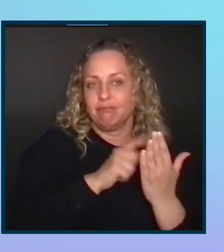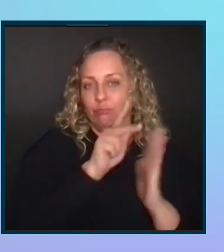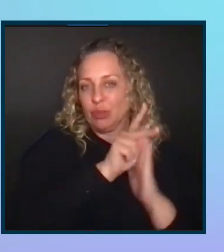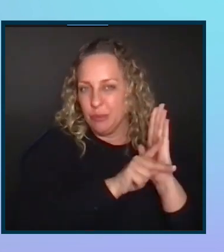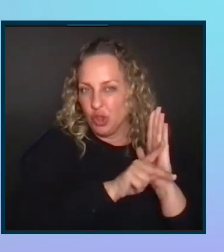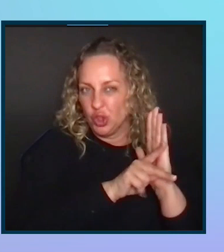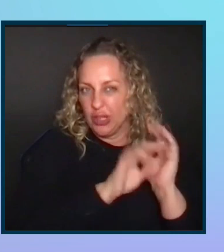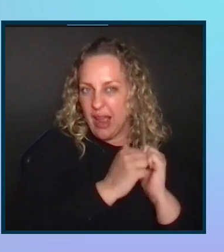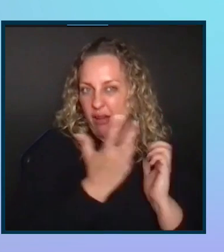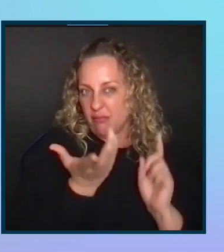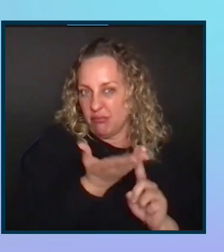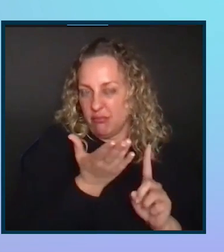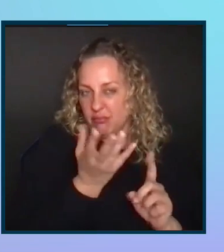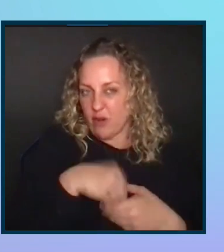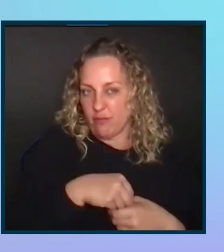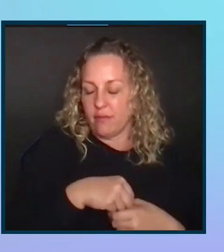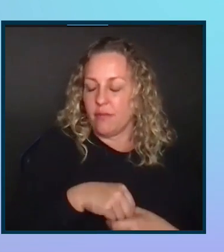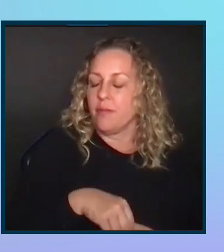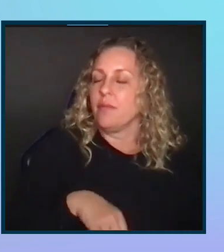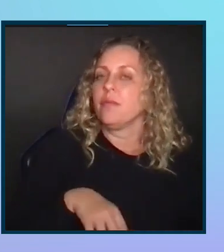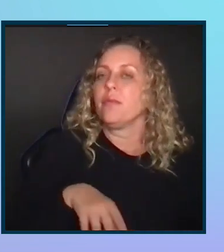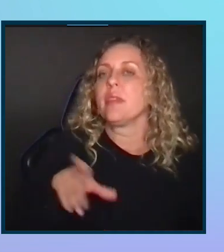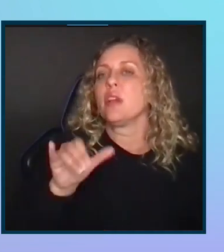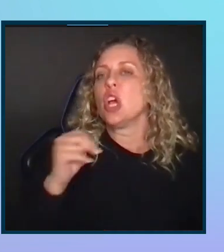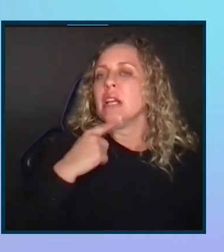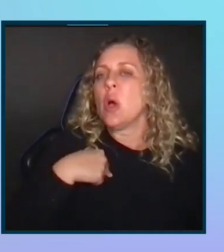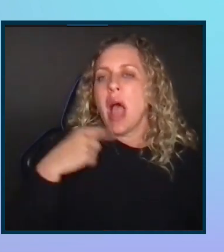Well, I think the key, or the first step, I should say,